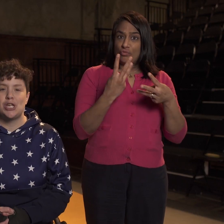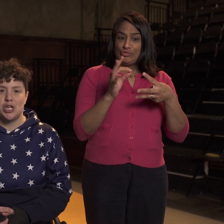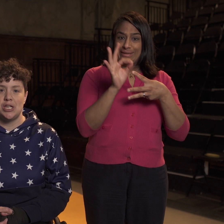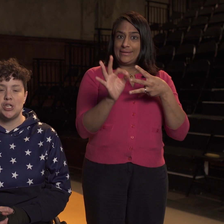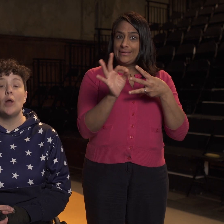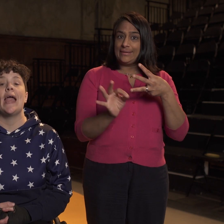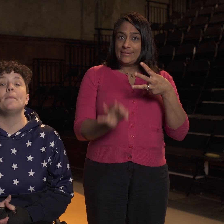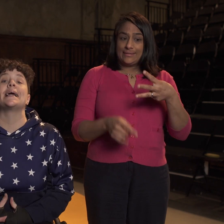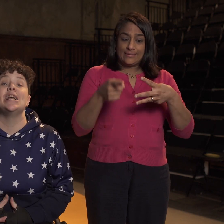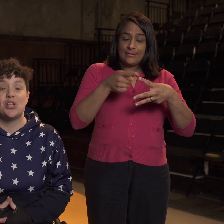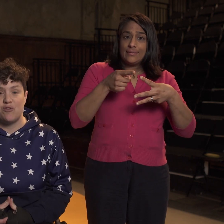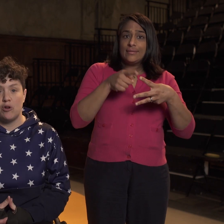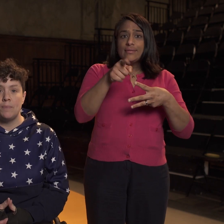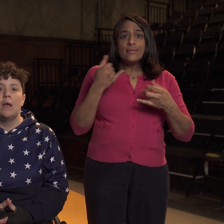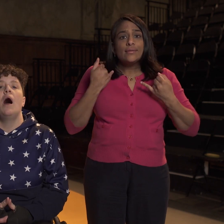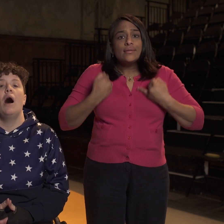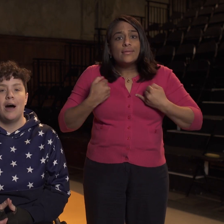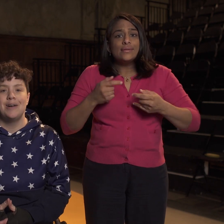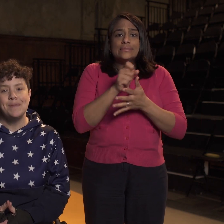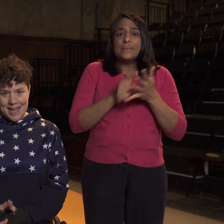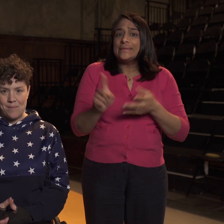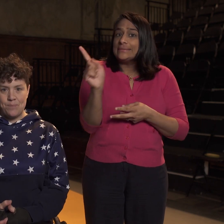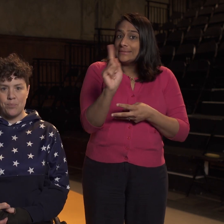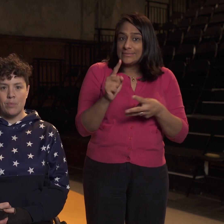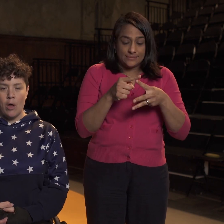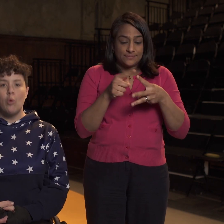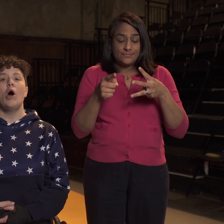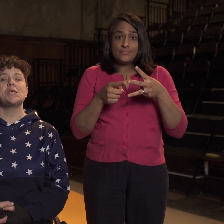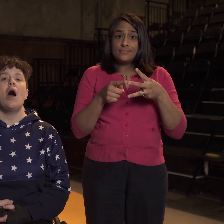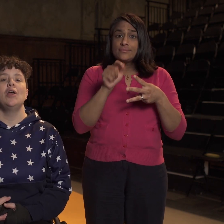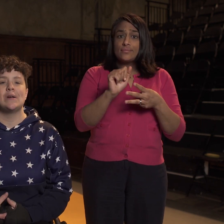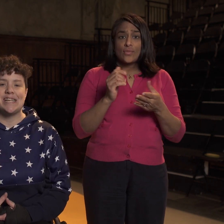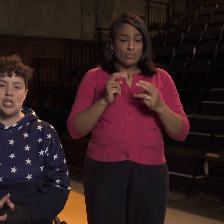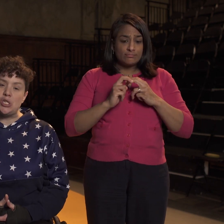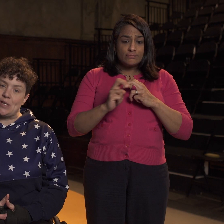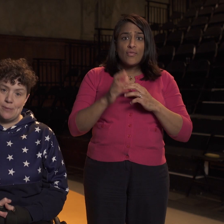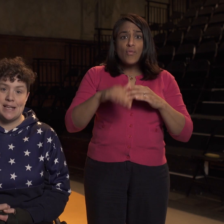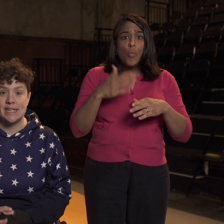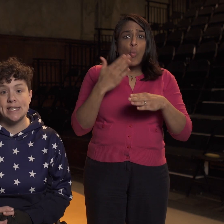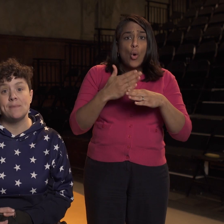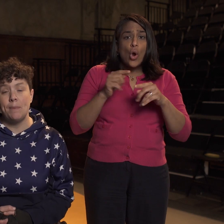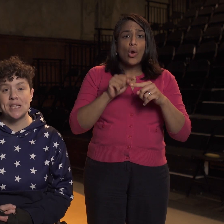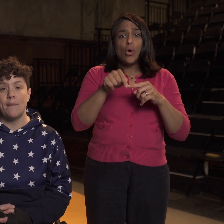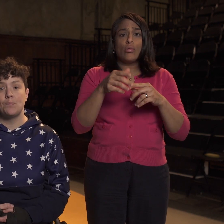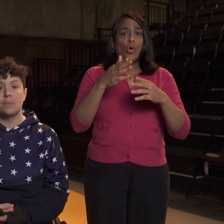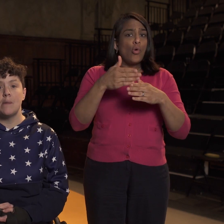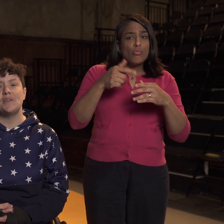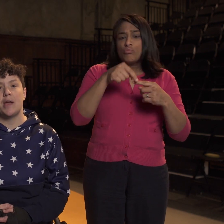The three main questions on the application form are: biscuit What are your conditions or disabilities?